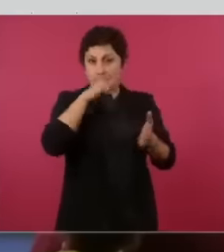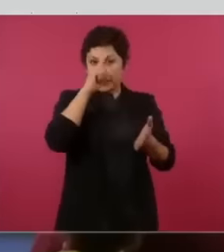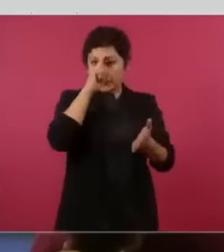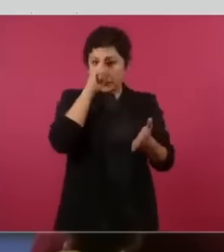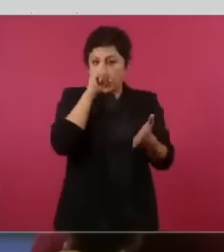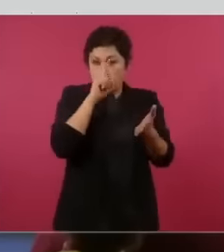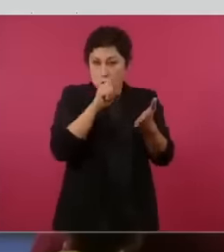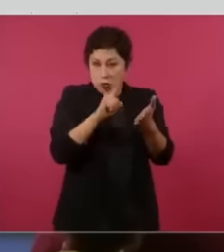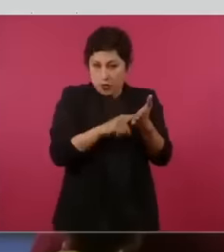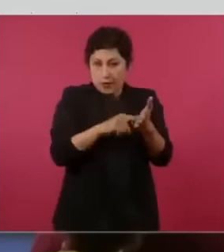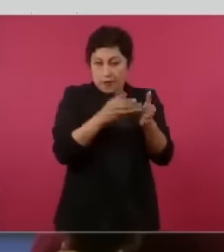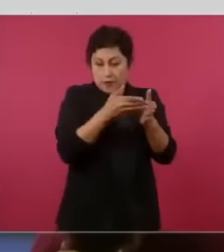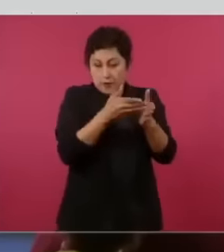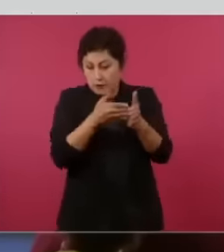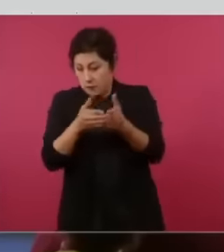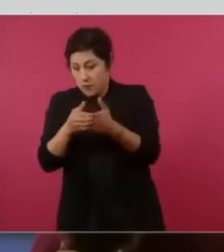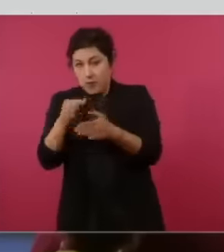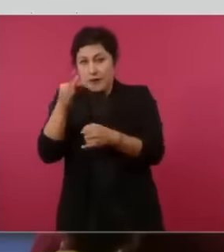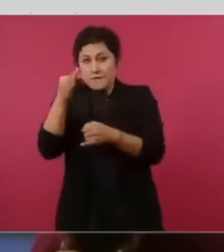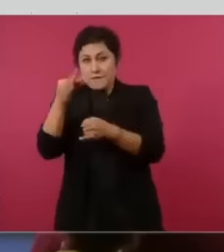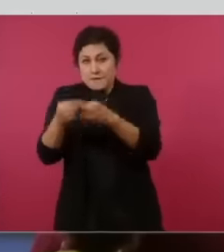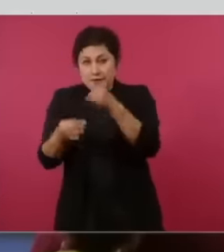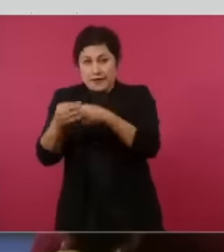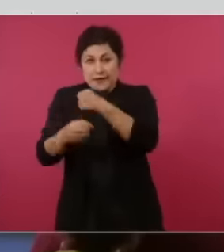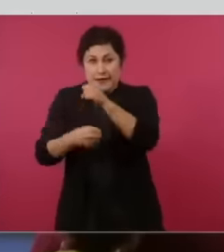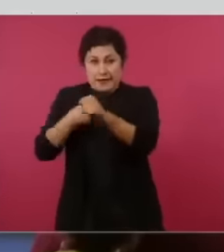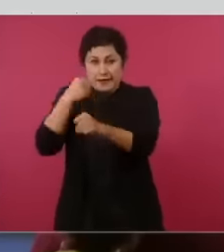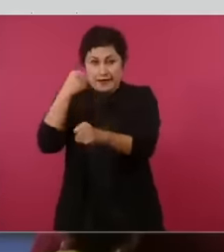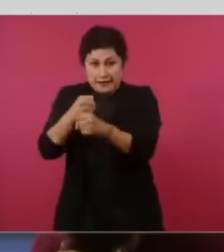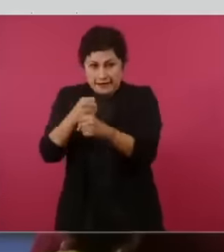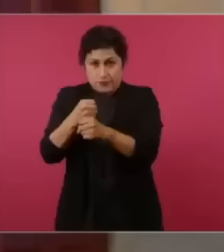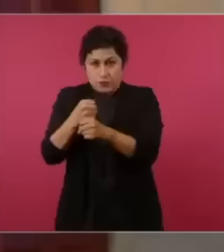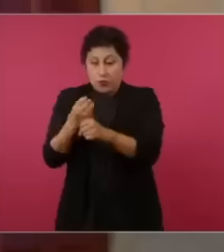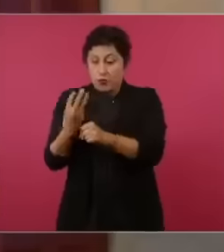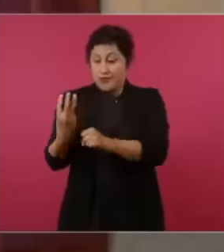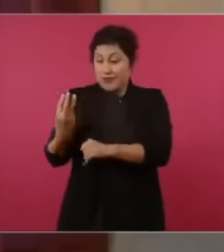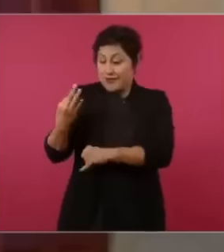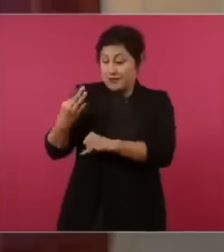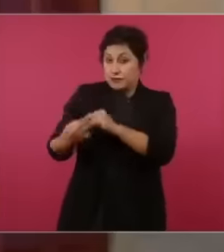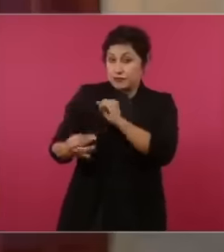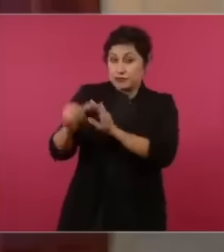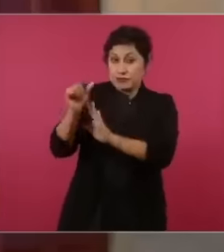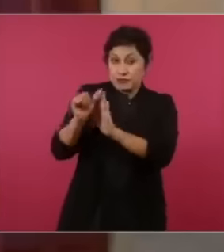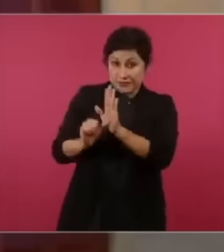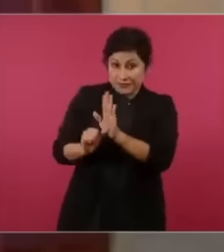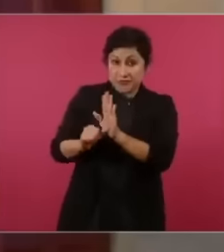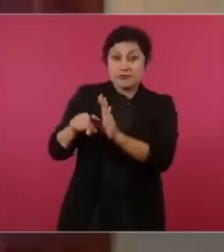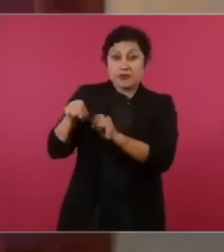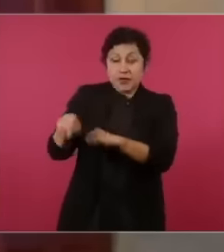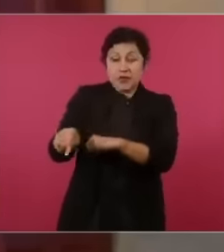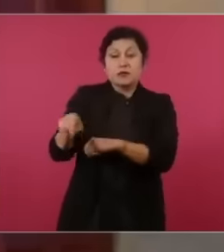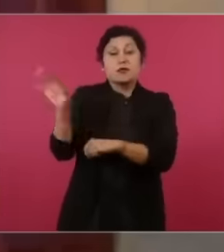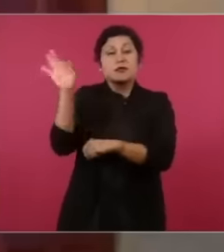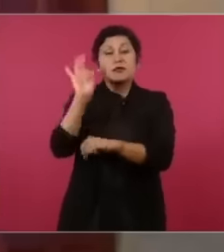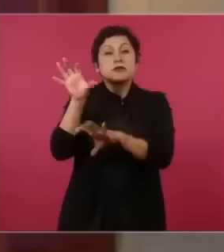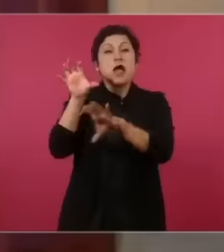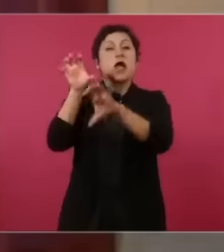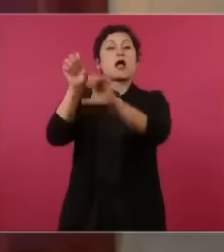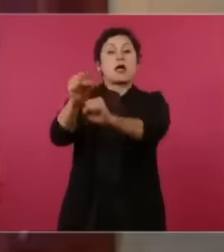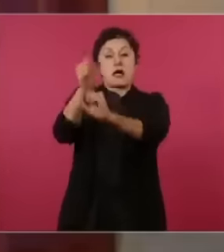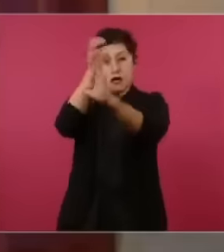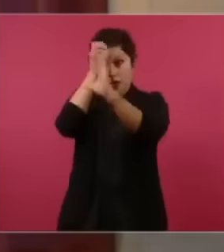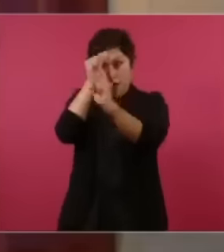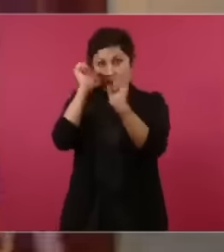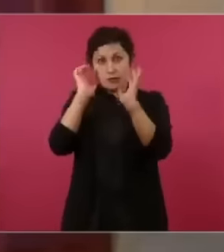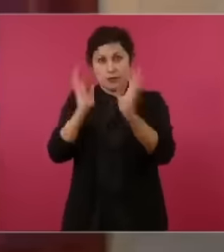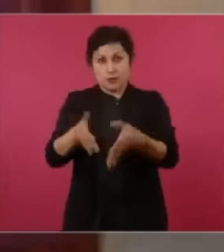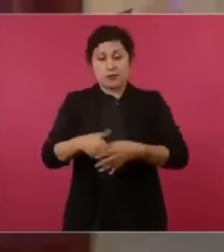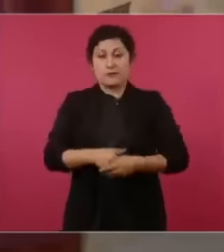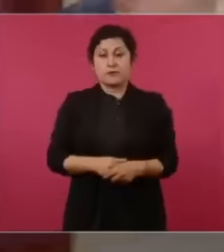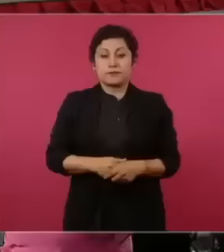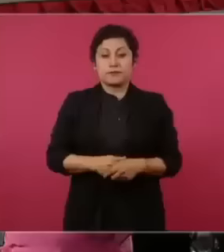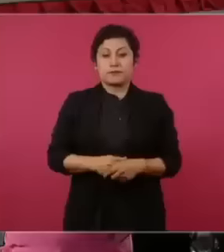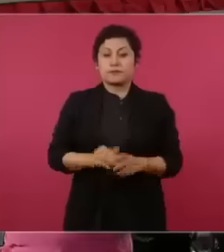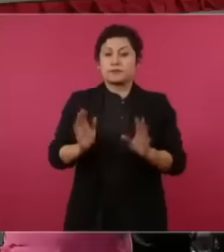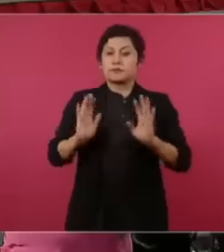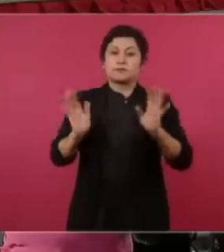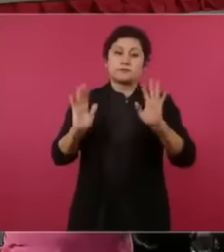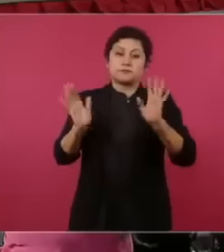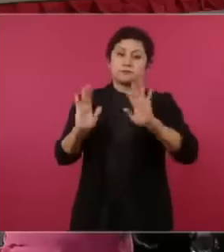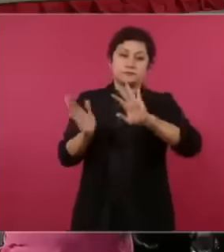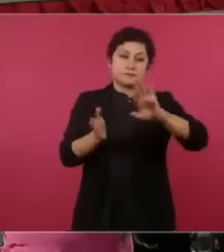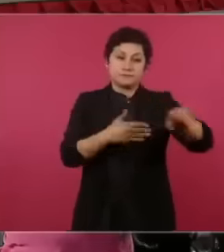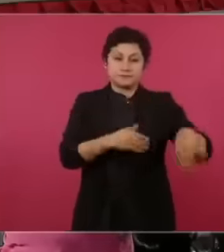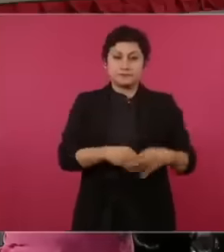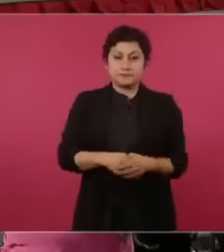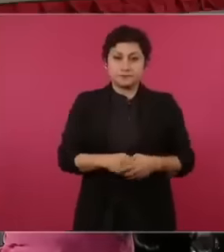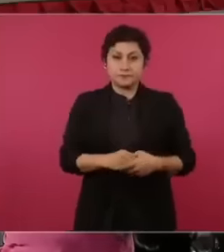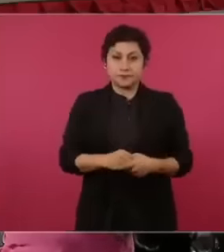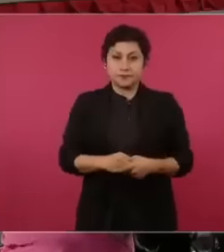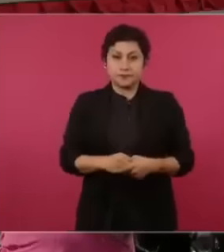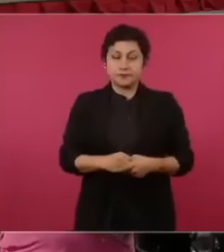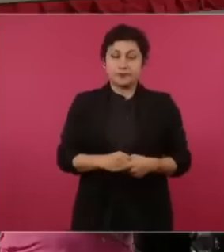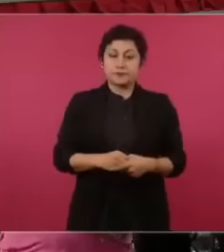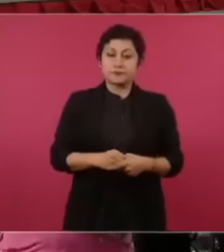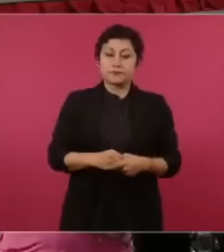of the year in the last quarter that they could agree on, that's it, let it be 2000